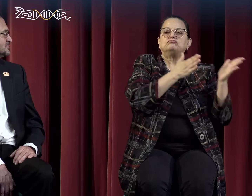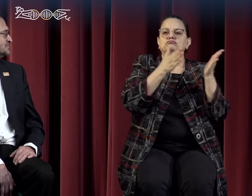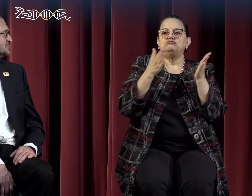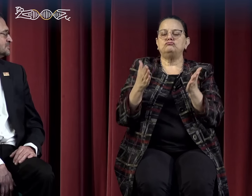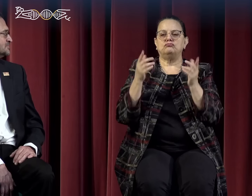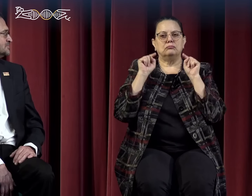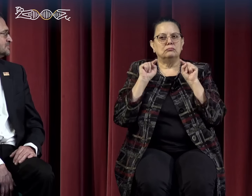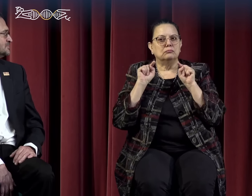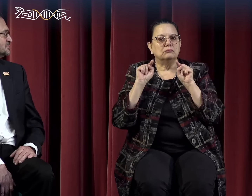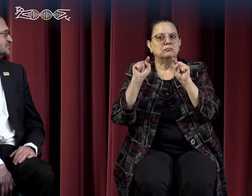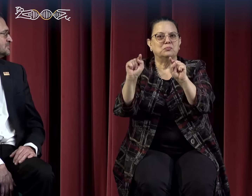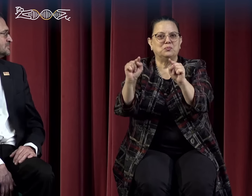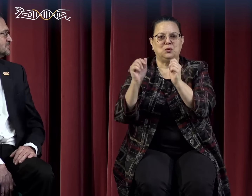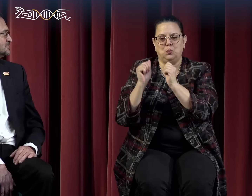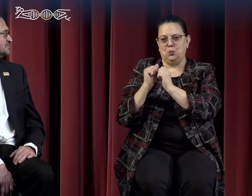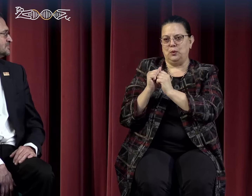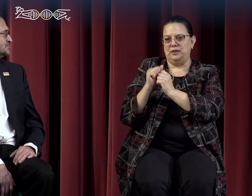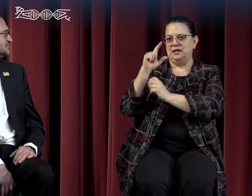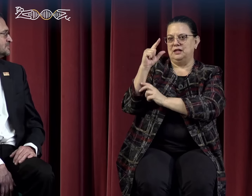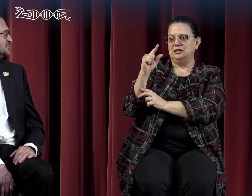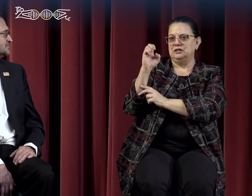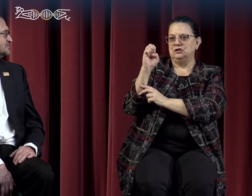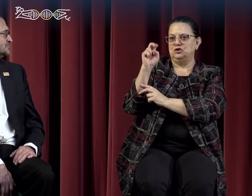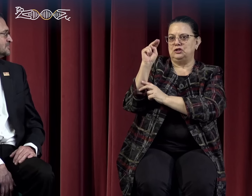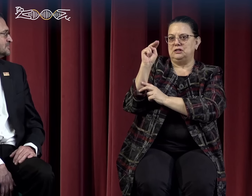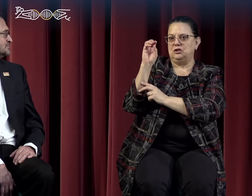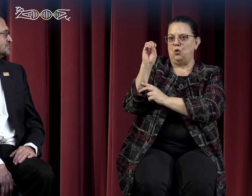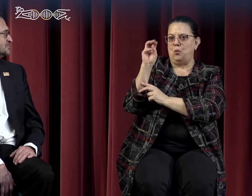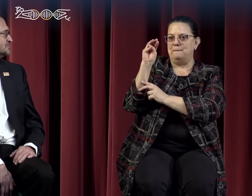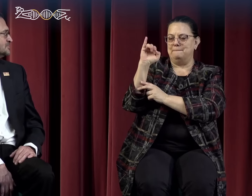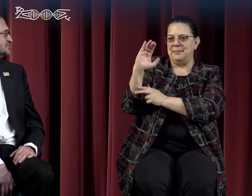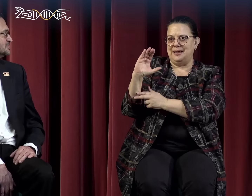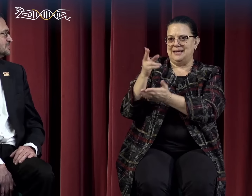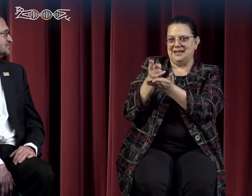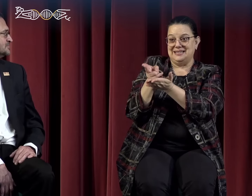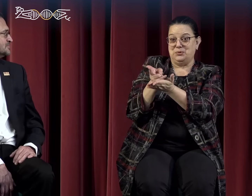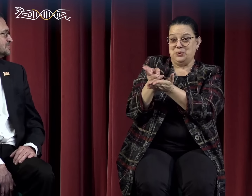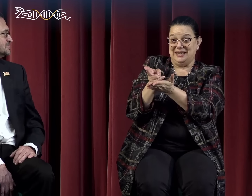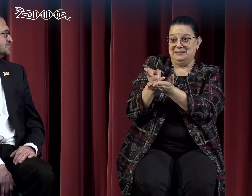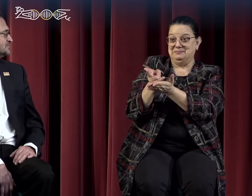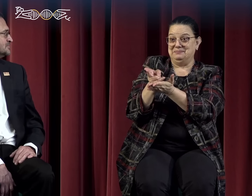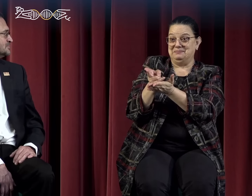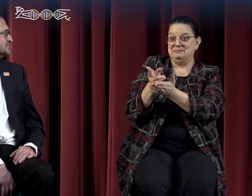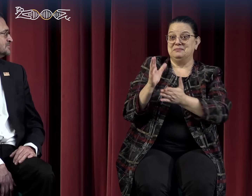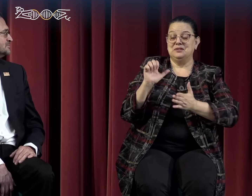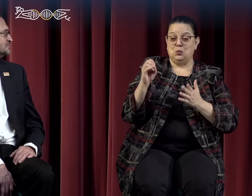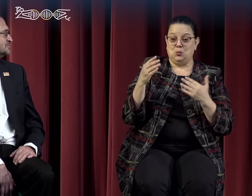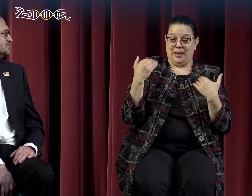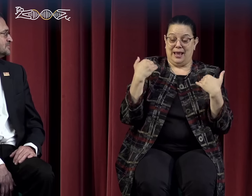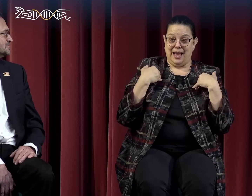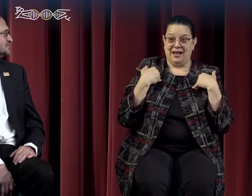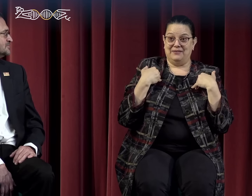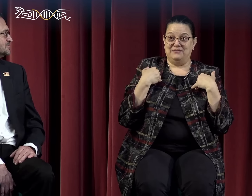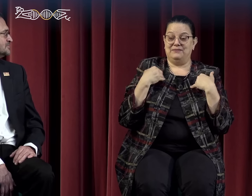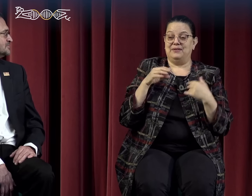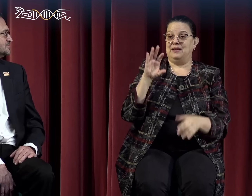inhabit is their own. Now, when we think about this, and the concept of genomic integrity, and we